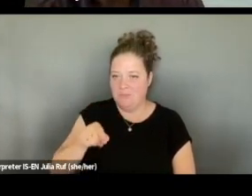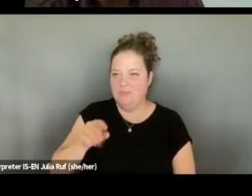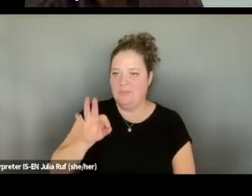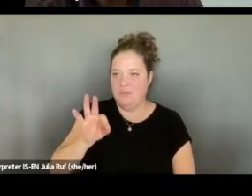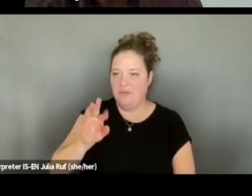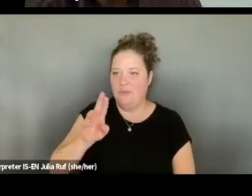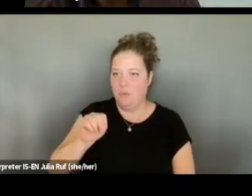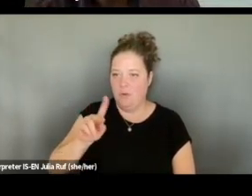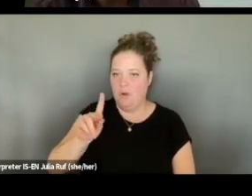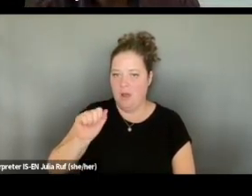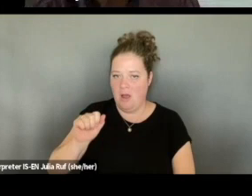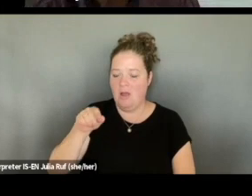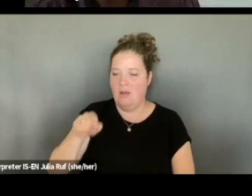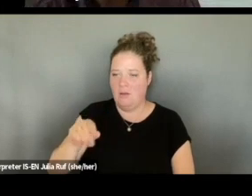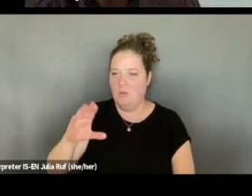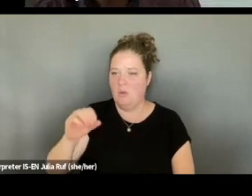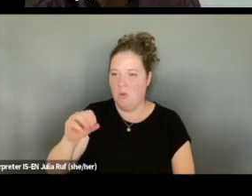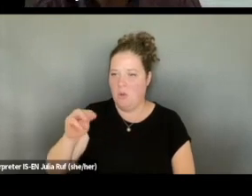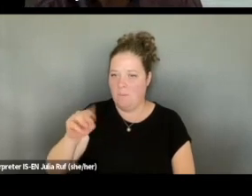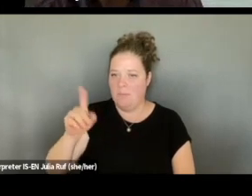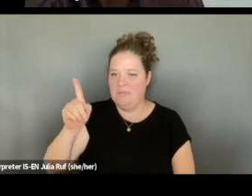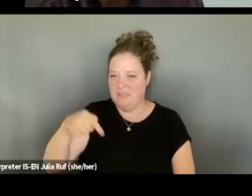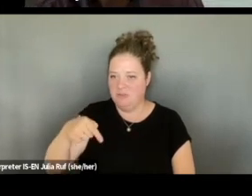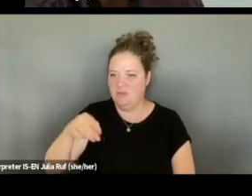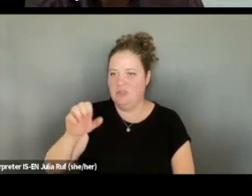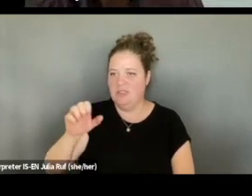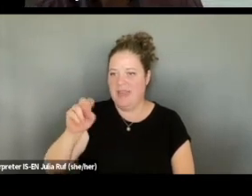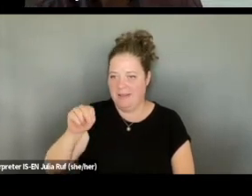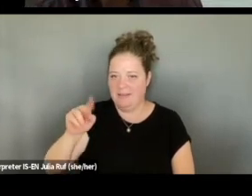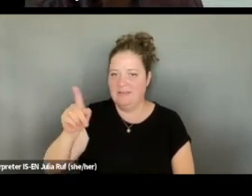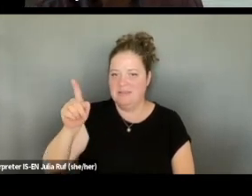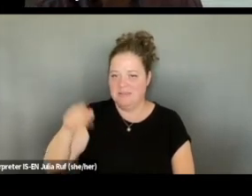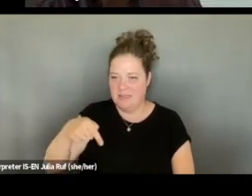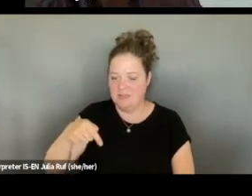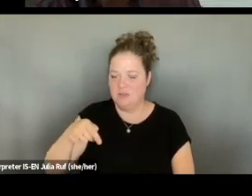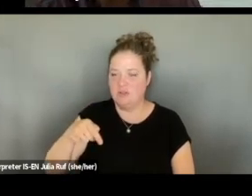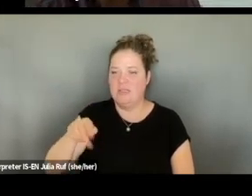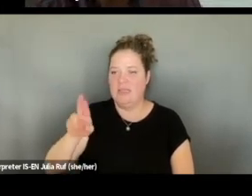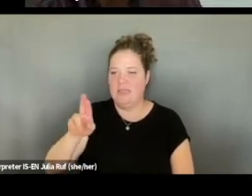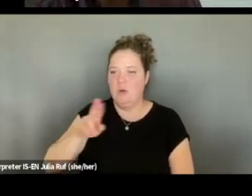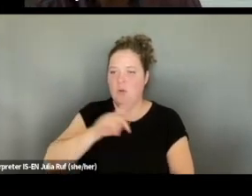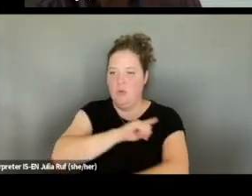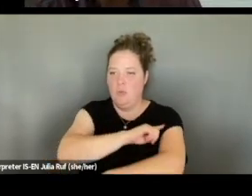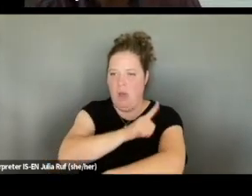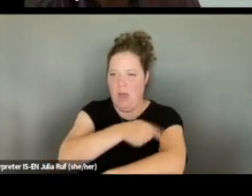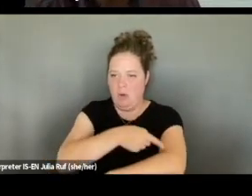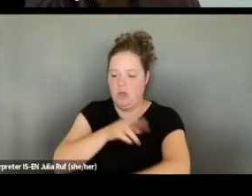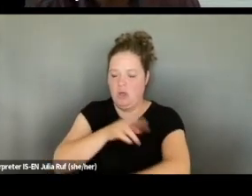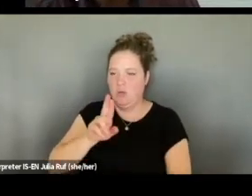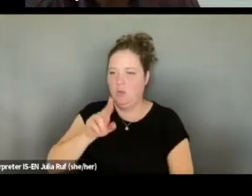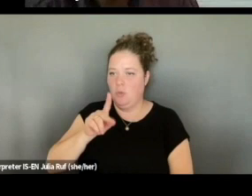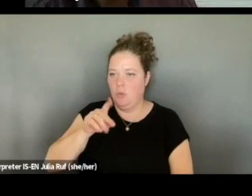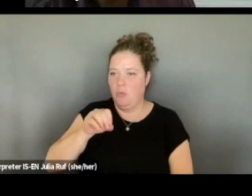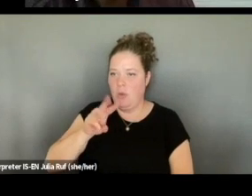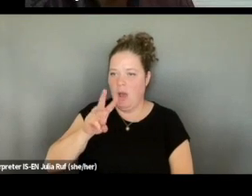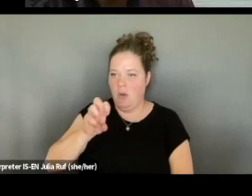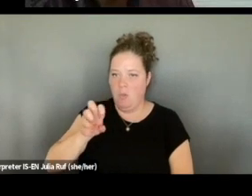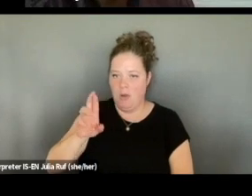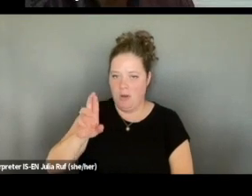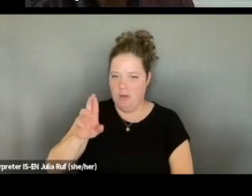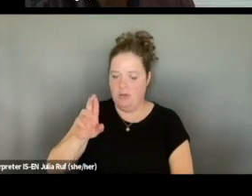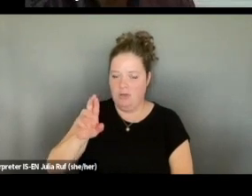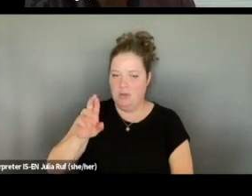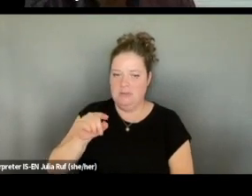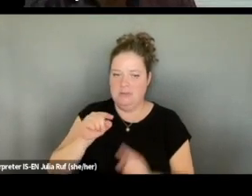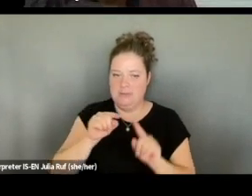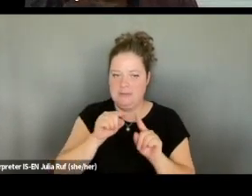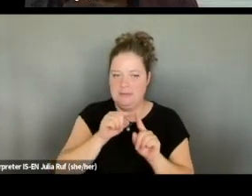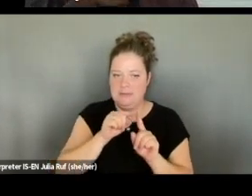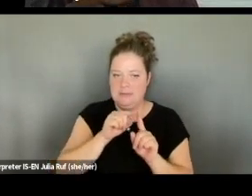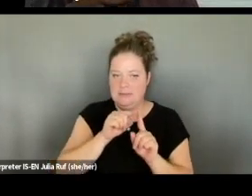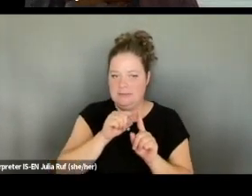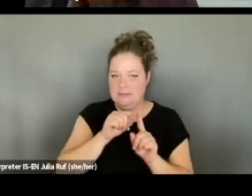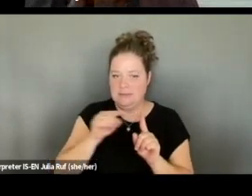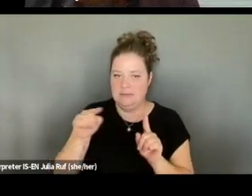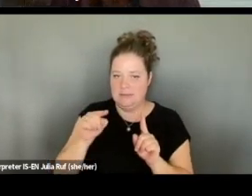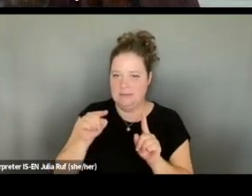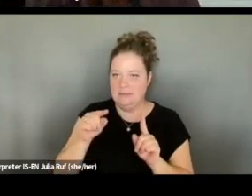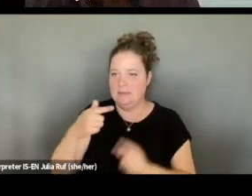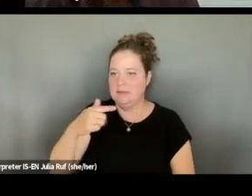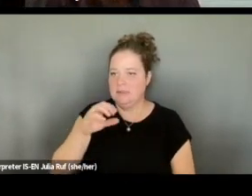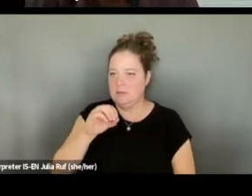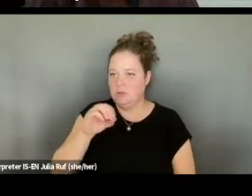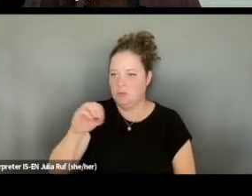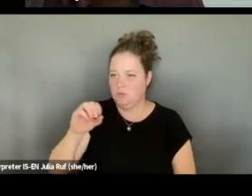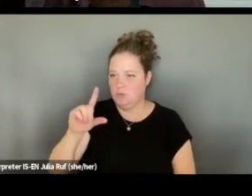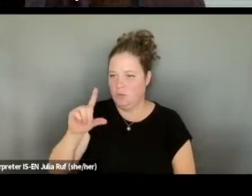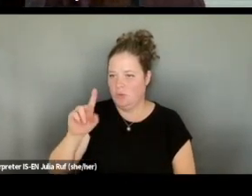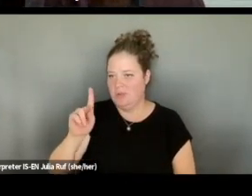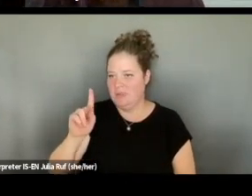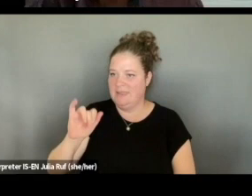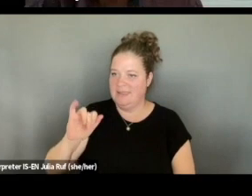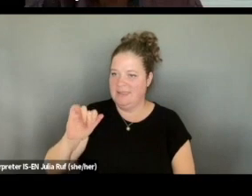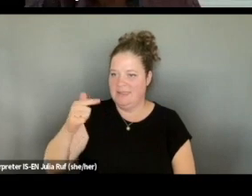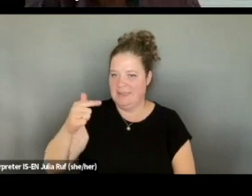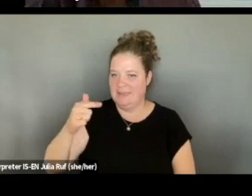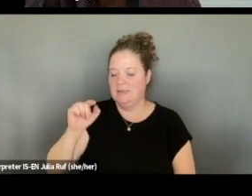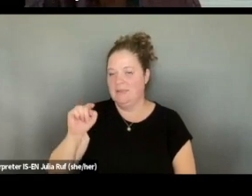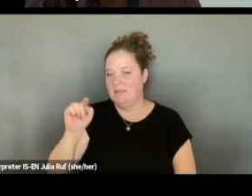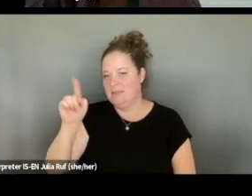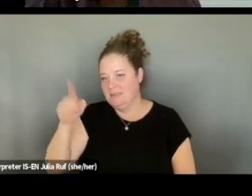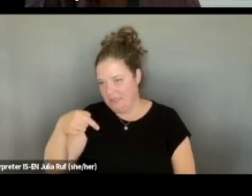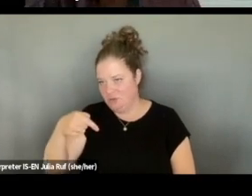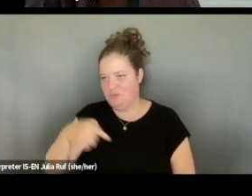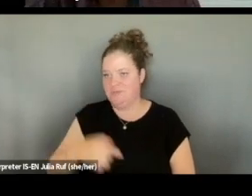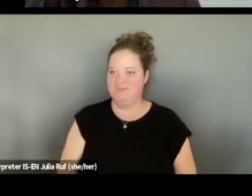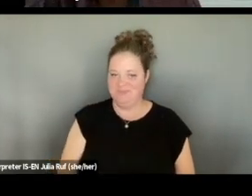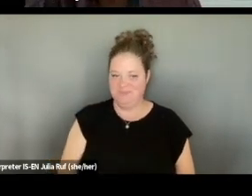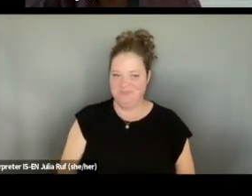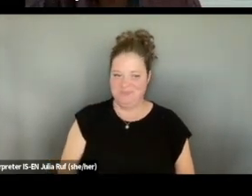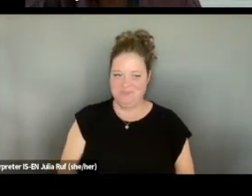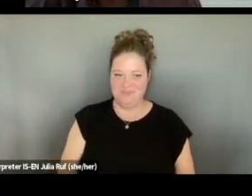funka.com/en/u power-toolkit.